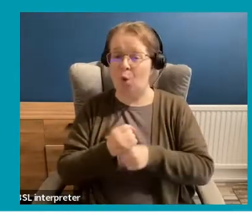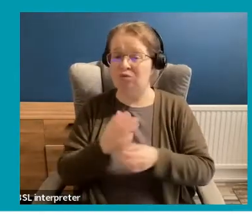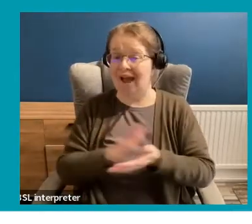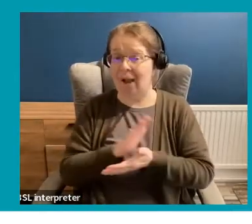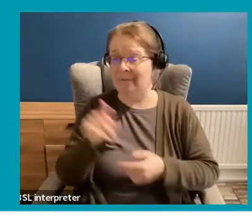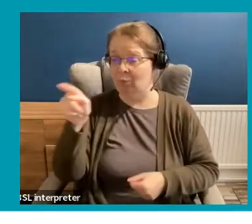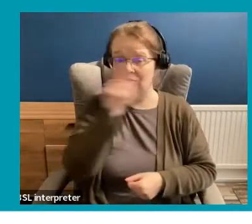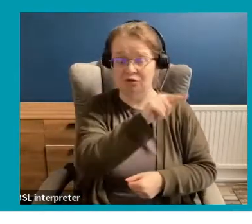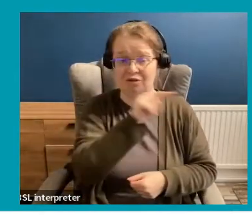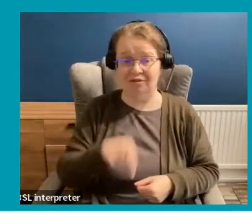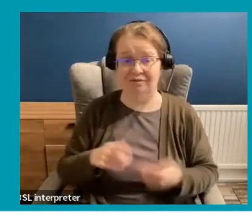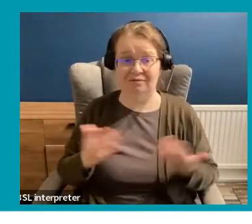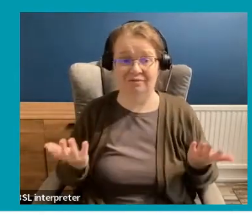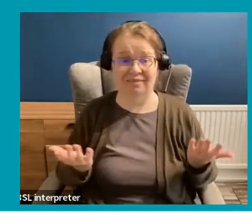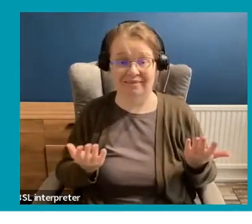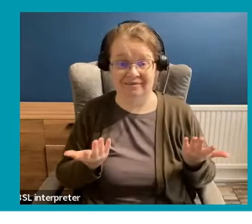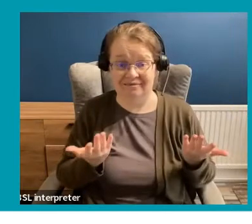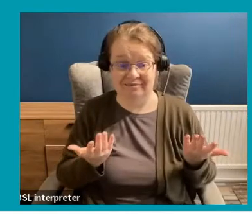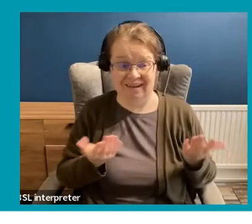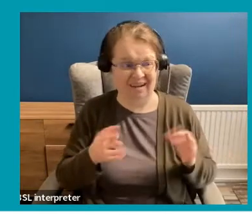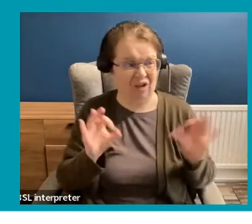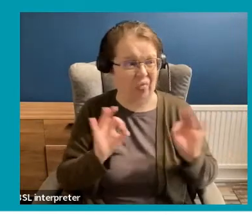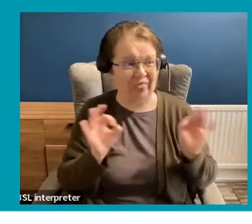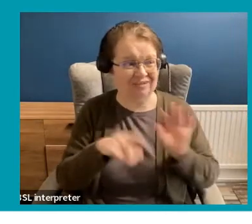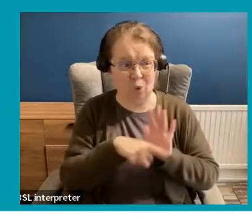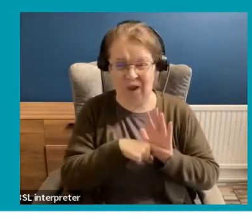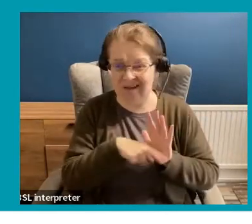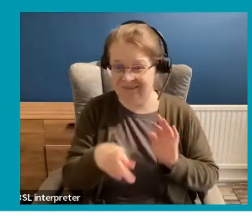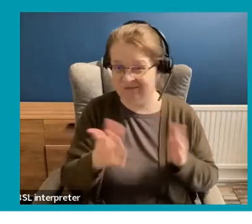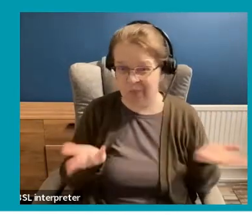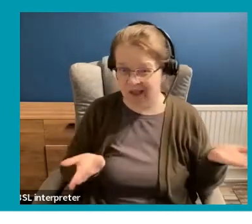There is no downside to that. >>TOBY: It's a win-win.